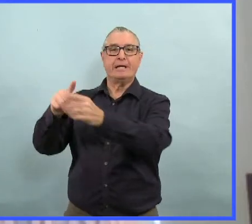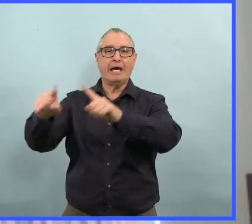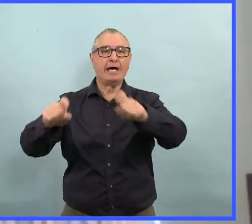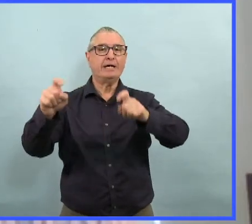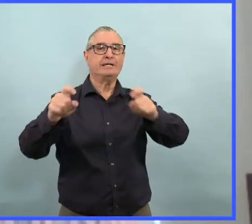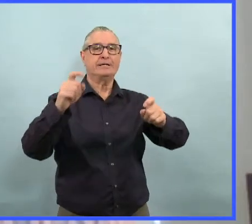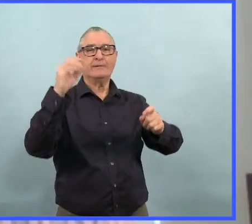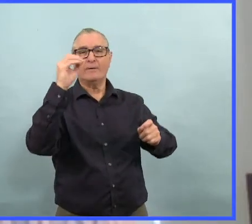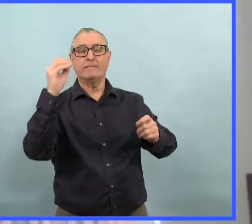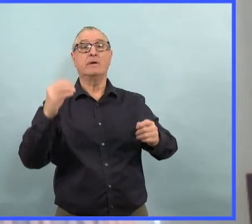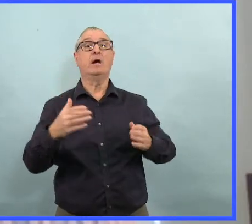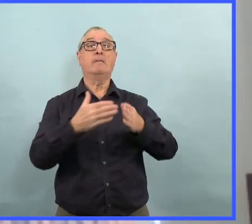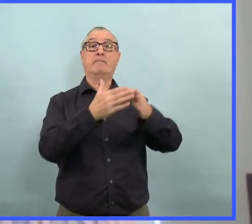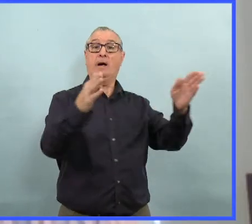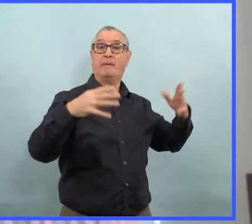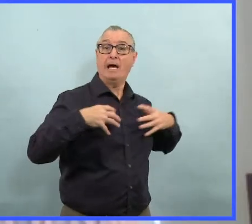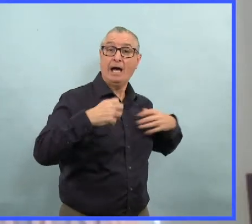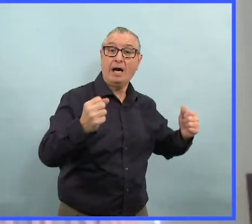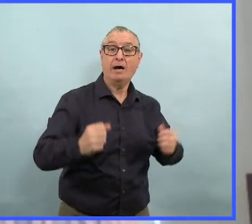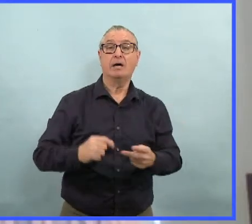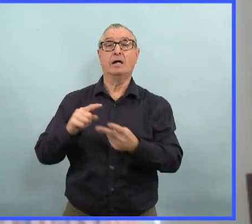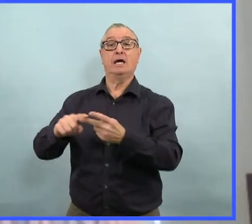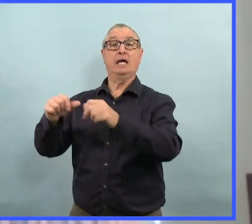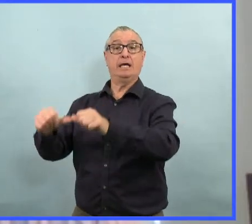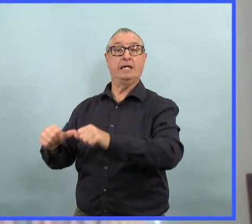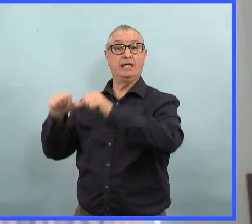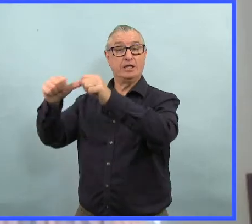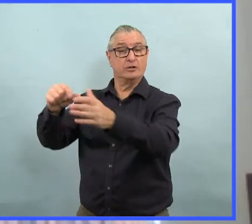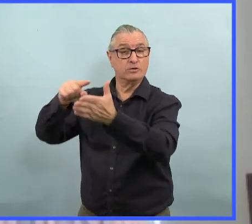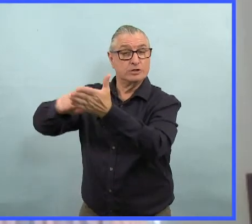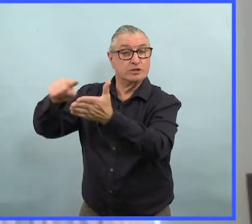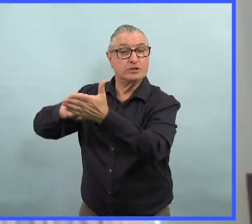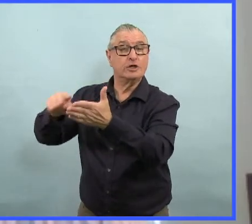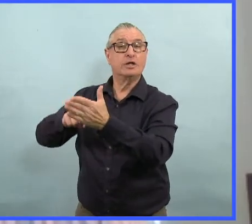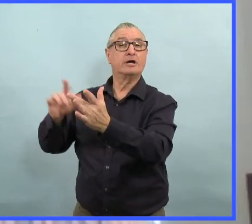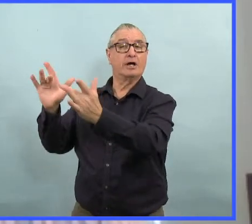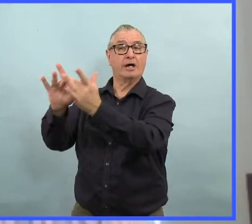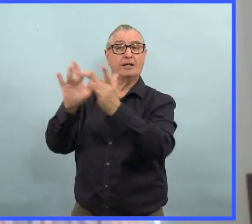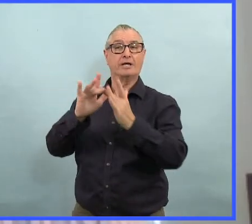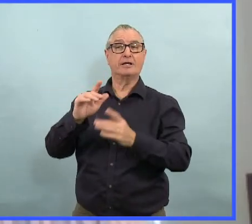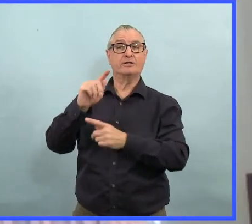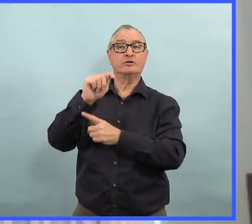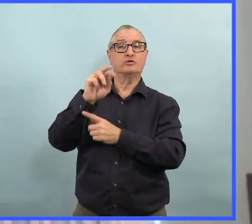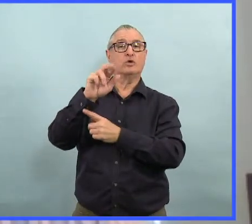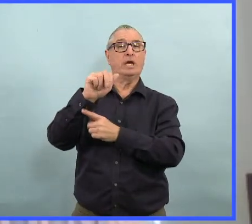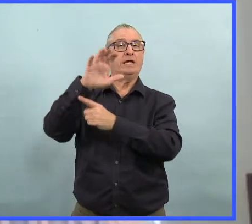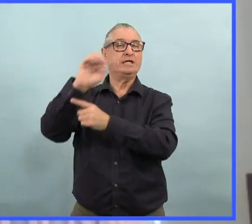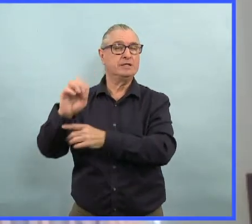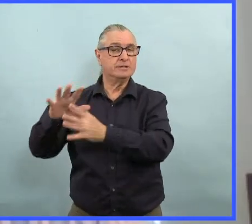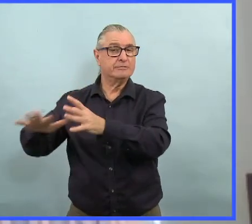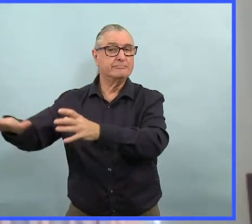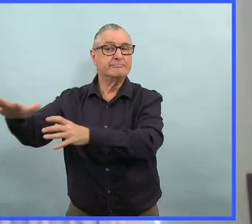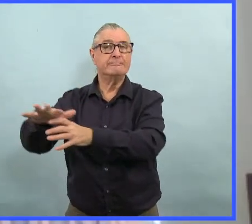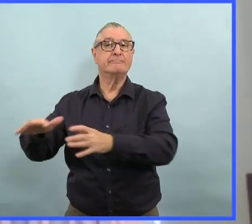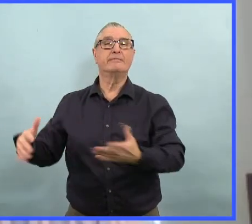to contact tracing testing all these things are are discussed frequently at many tables so